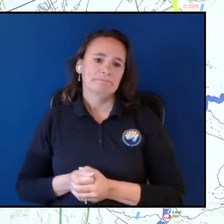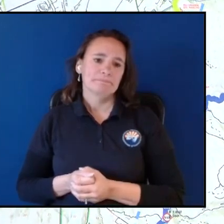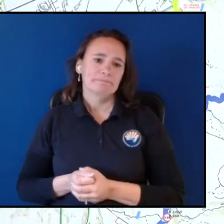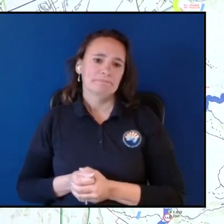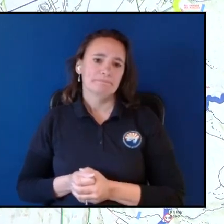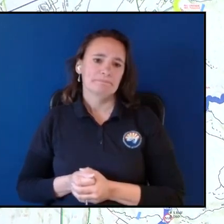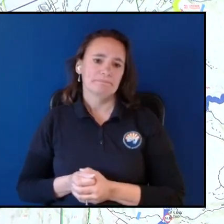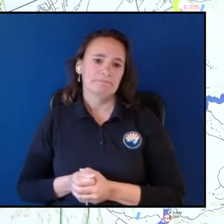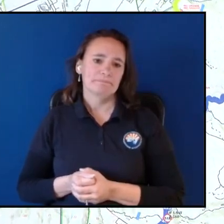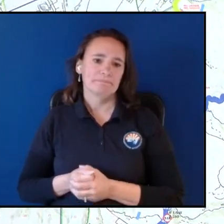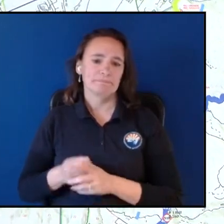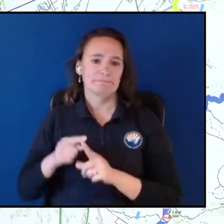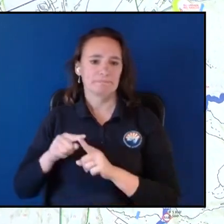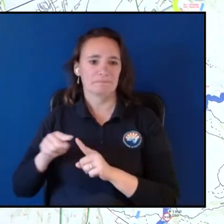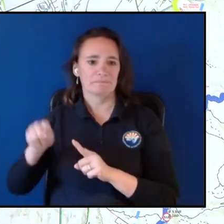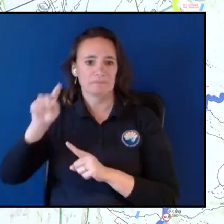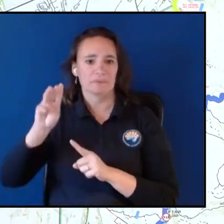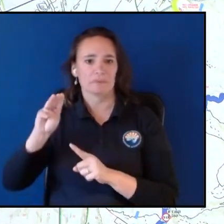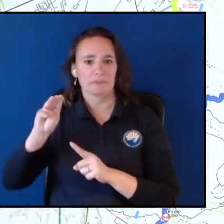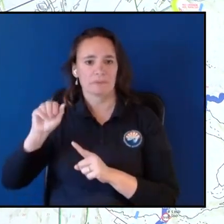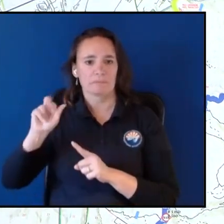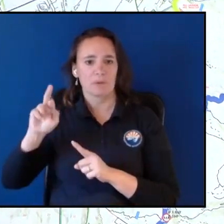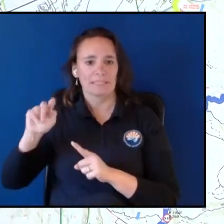going up to the north towards the Luna Fire, East